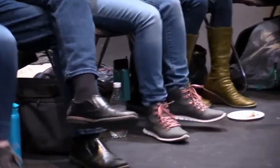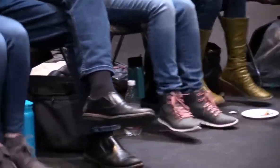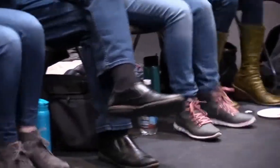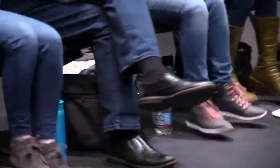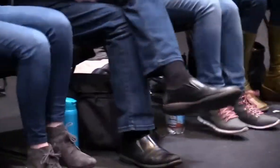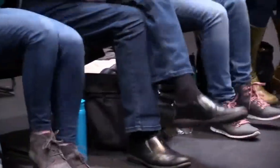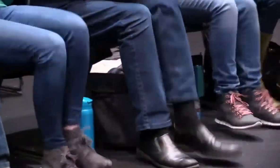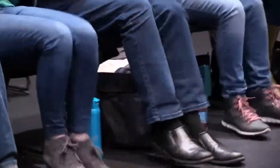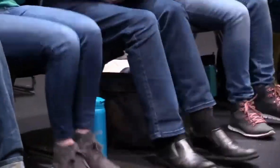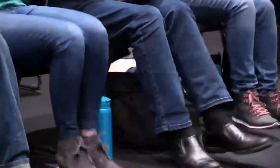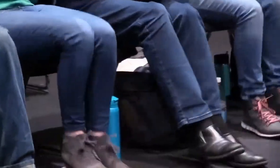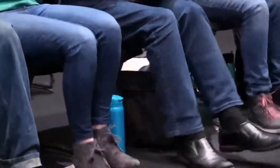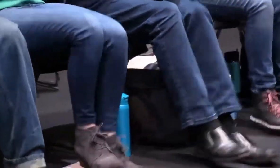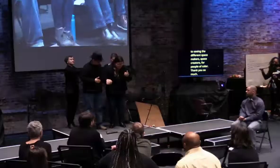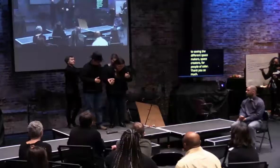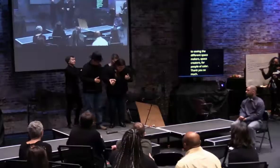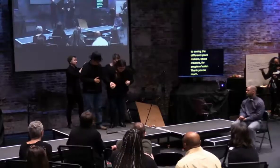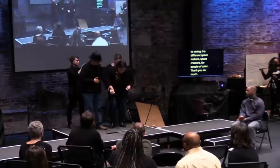Thank you.